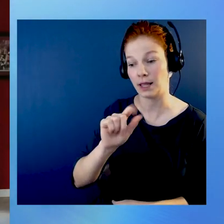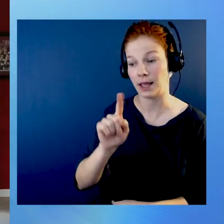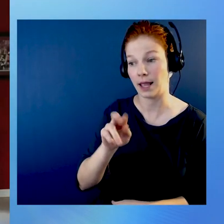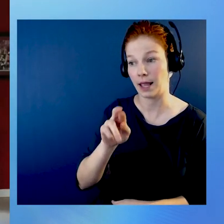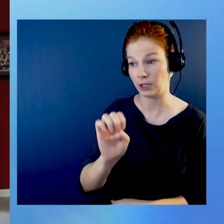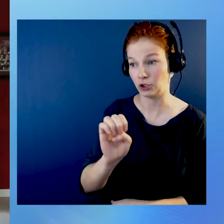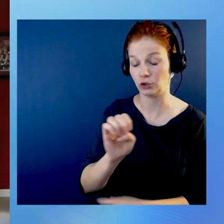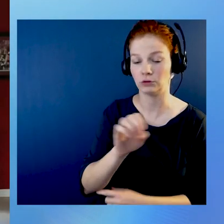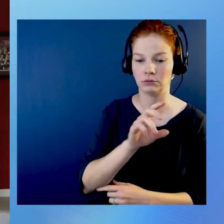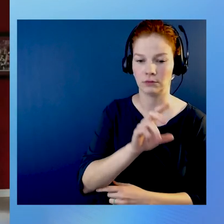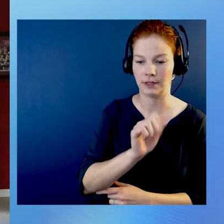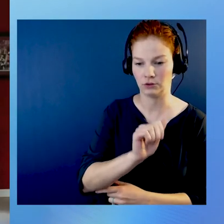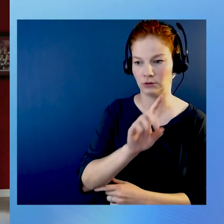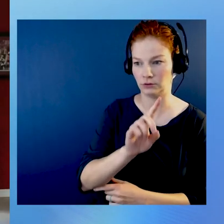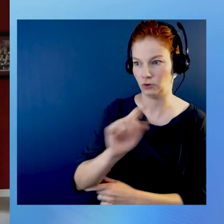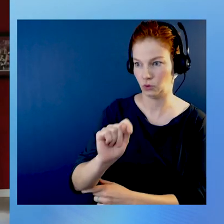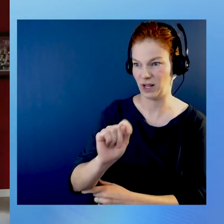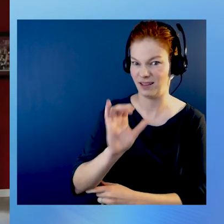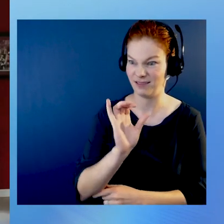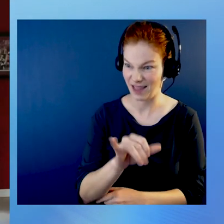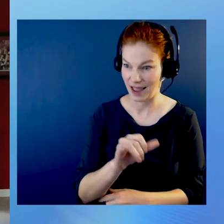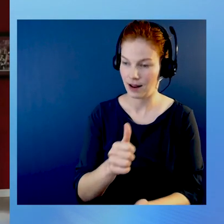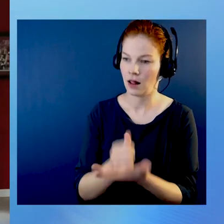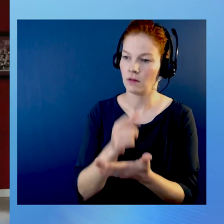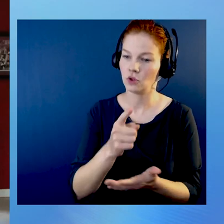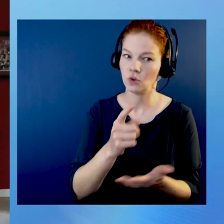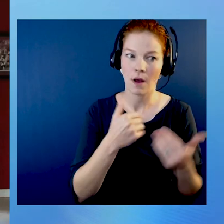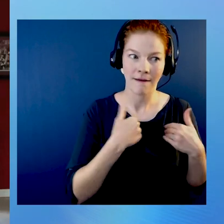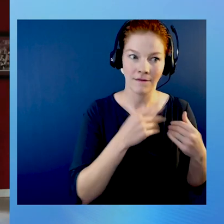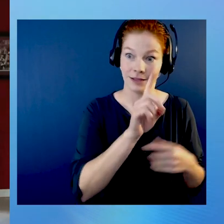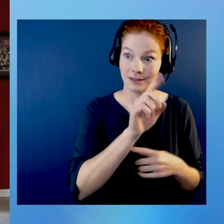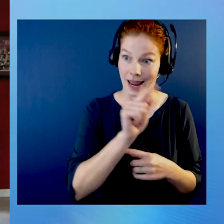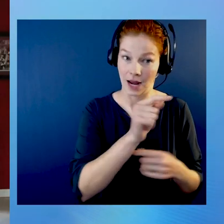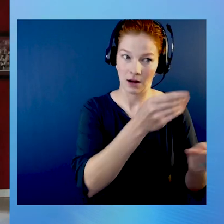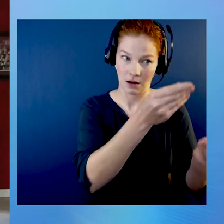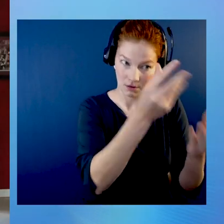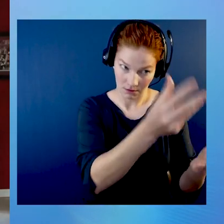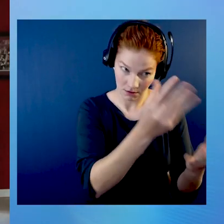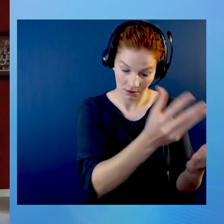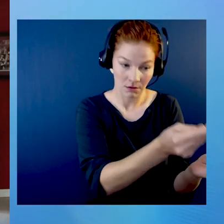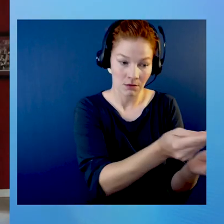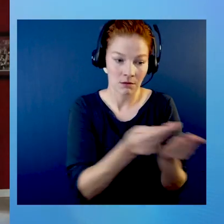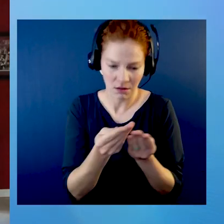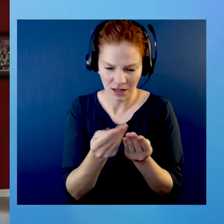it helps you contextualize the incoming sensor data and allows more intelligent integration with